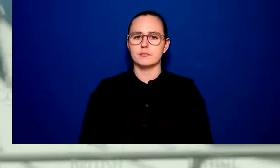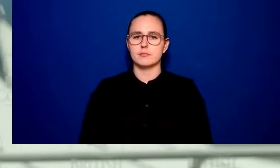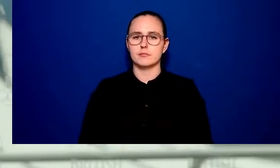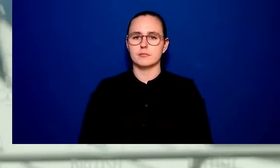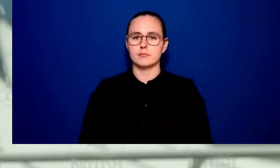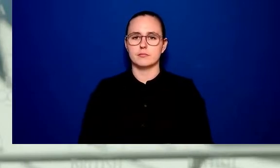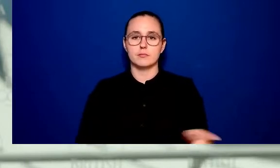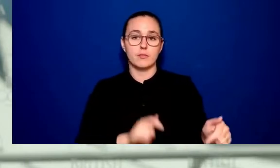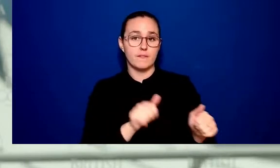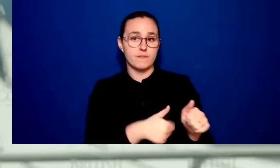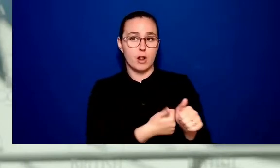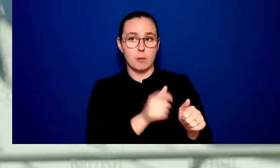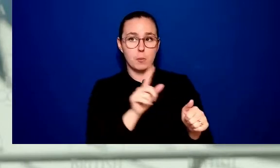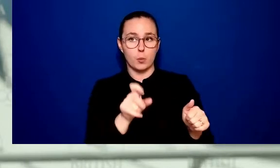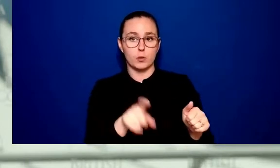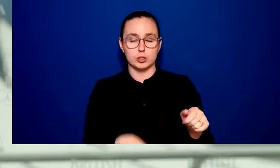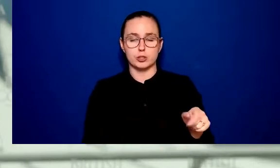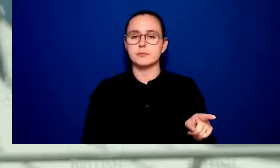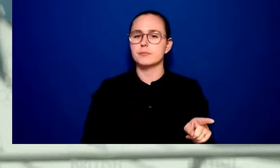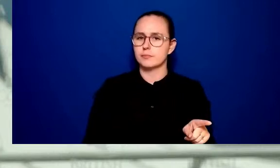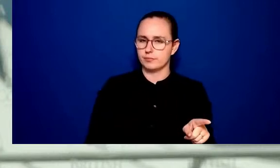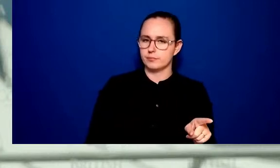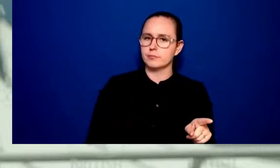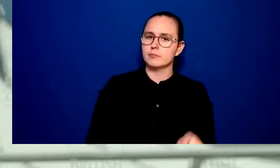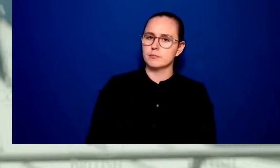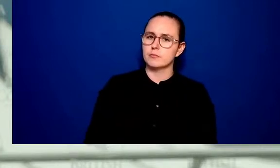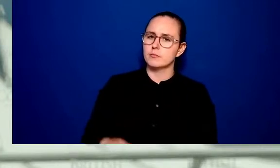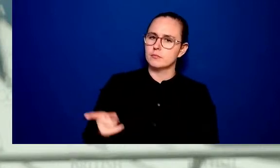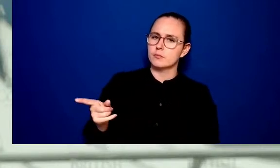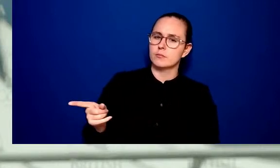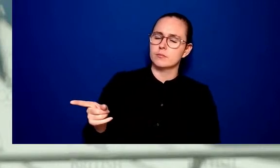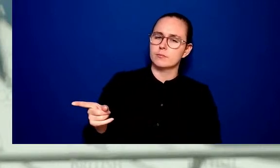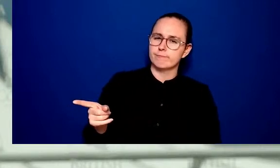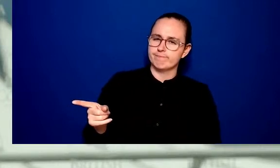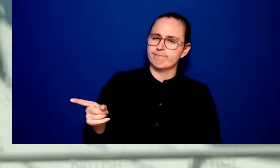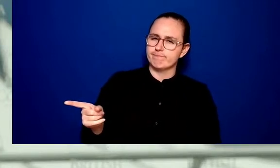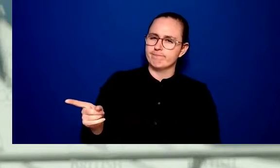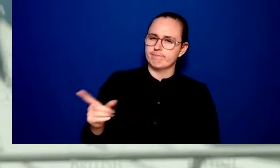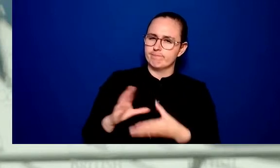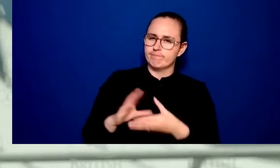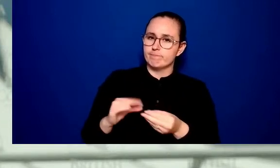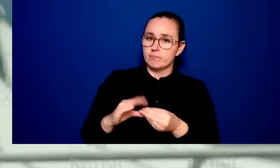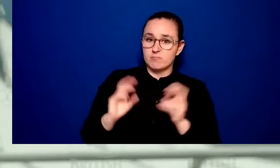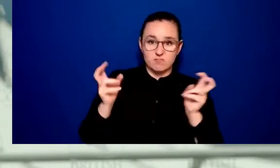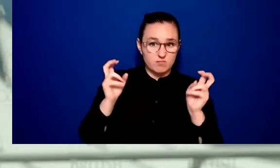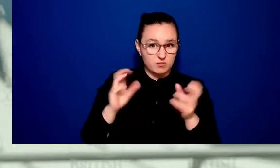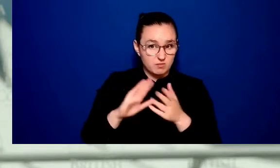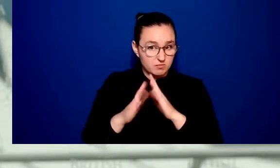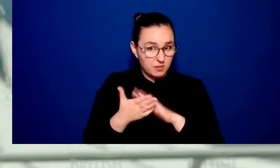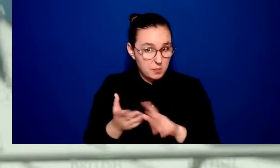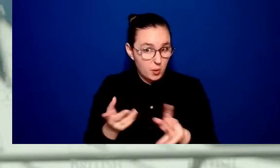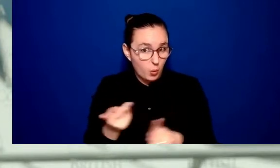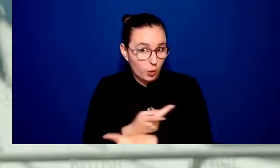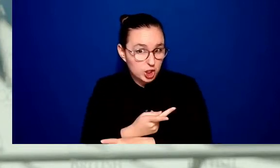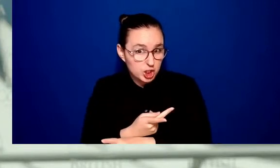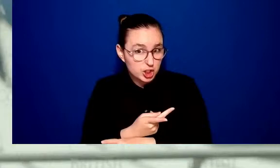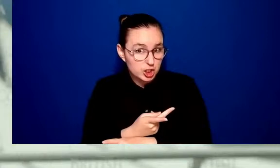this like you mentioned Dr Henry. There are things going to get harder before it gets easier. Is there anything more